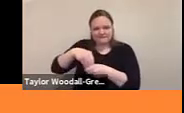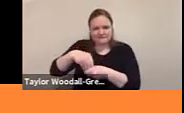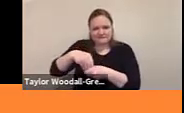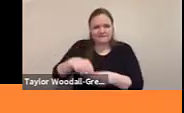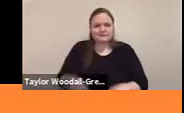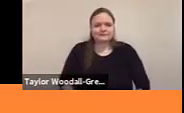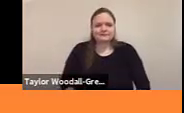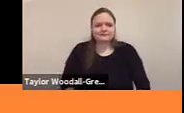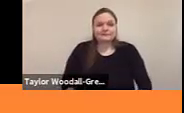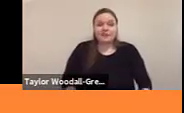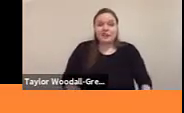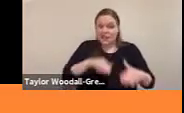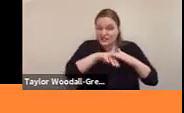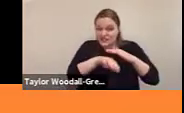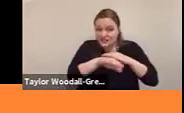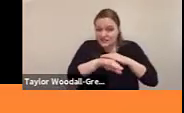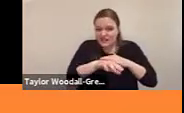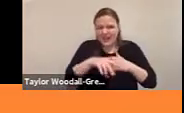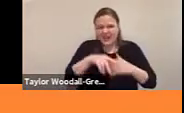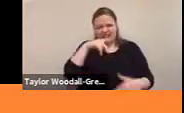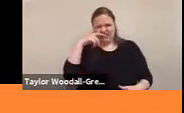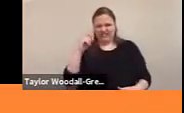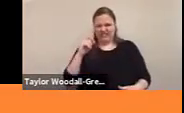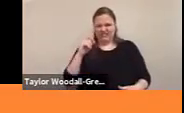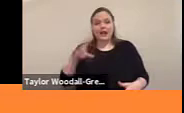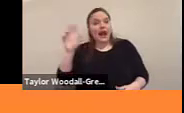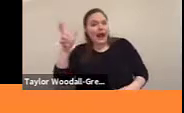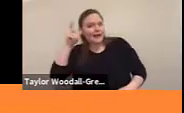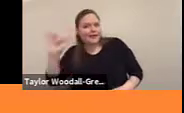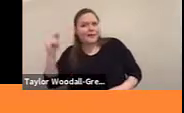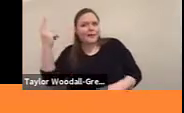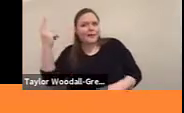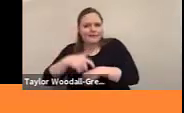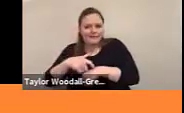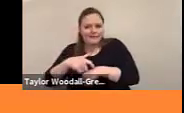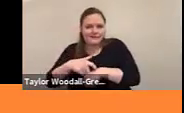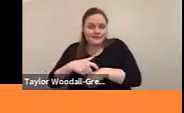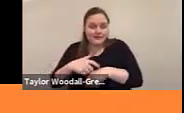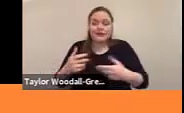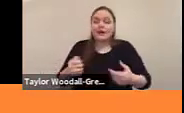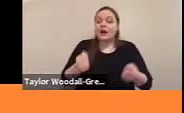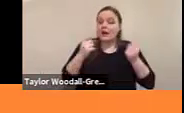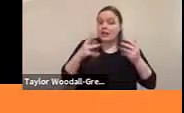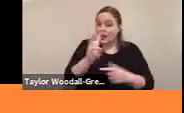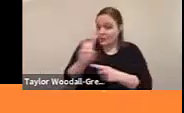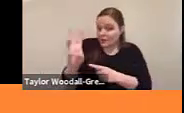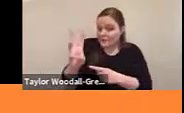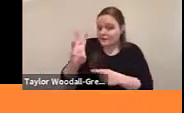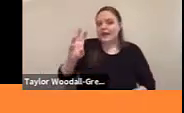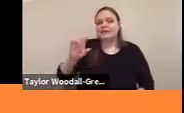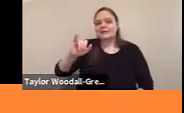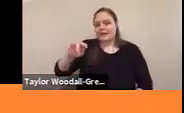Accessibility is ugly, that's another thing I hear. A lot of websites and designs are, in fact ugly,